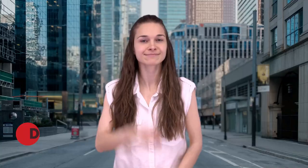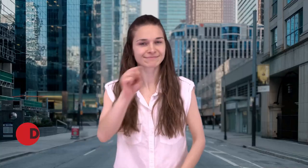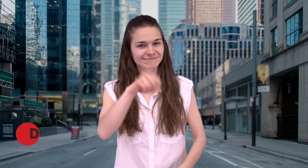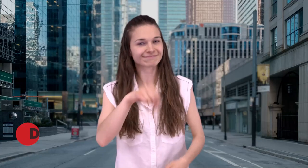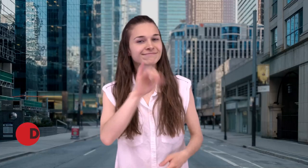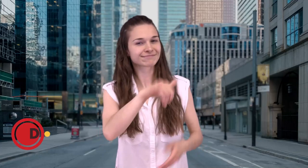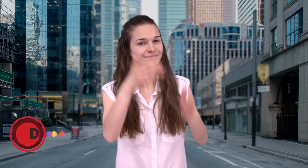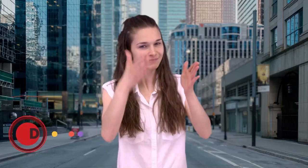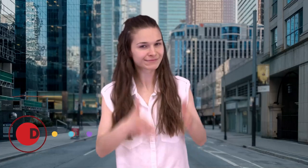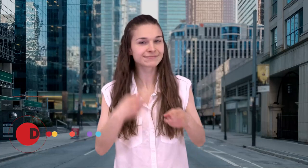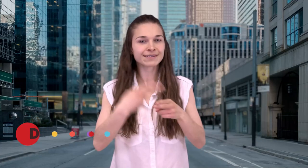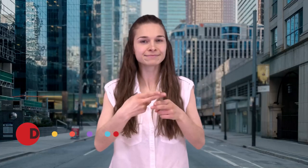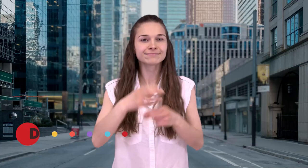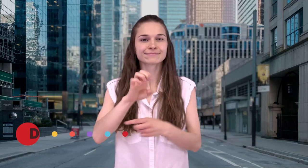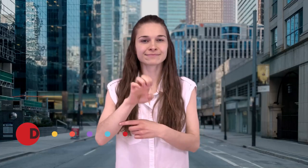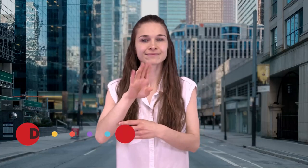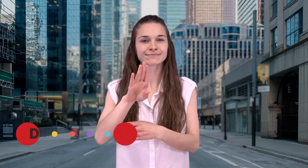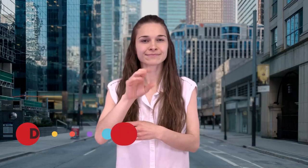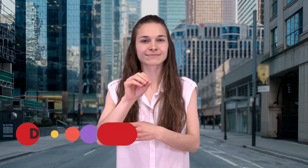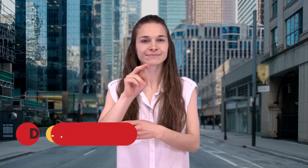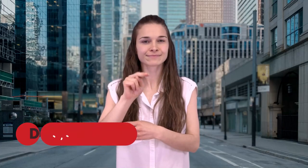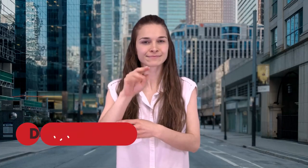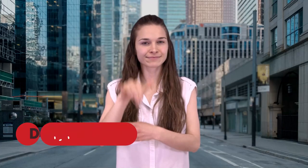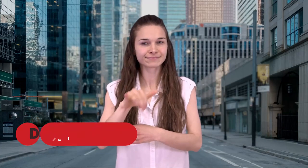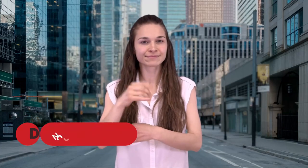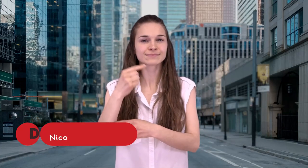[Nicole]: Yes that person,